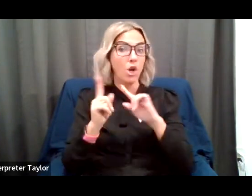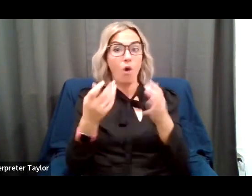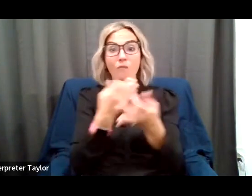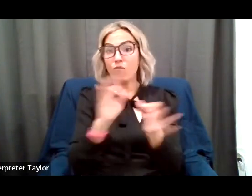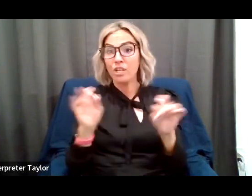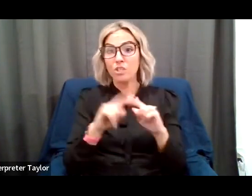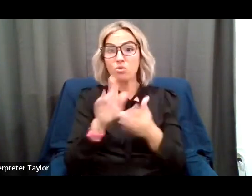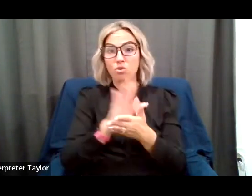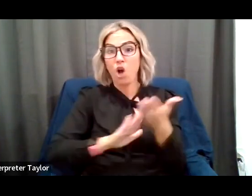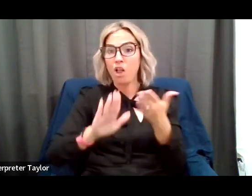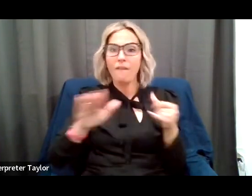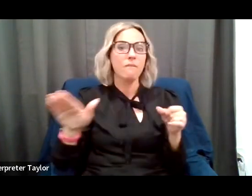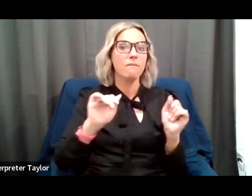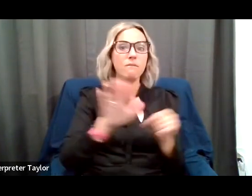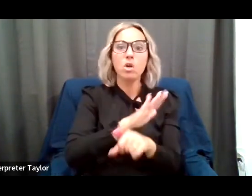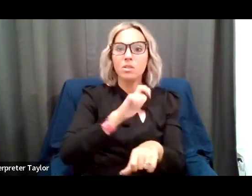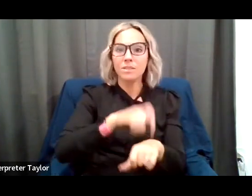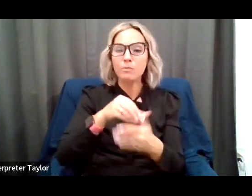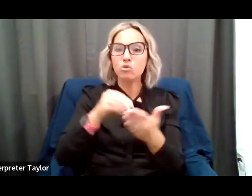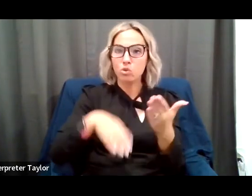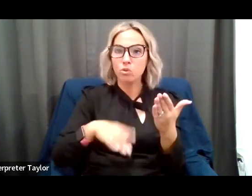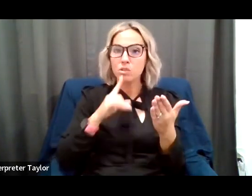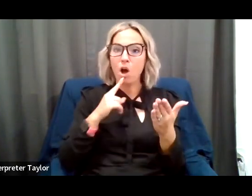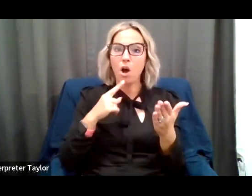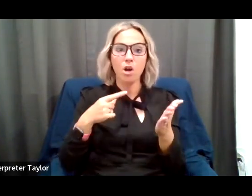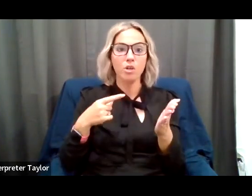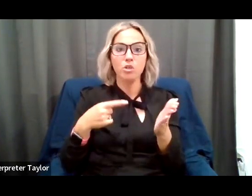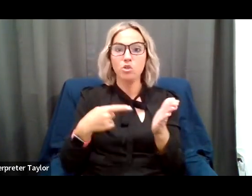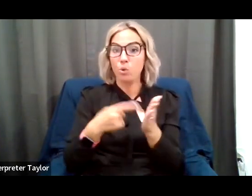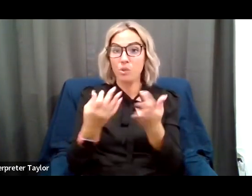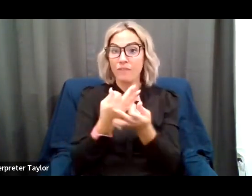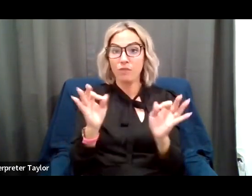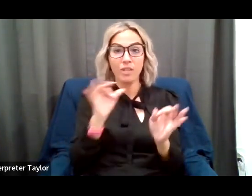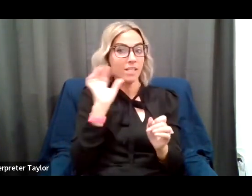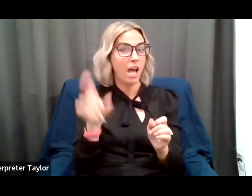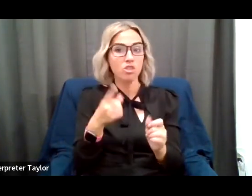All full-time students are tuition-free now, not just first-time students.